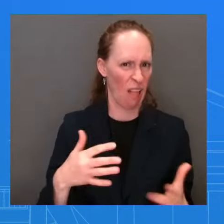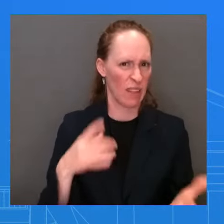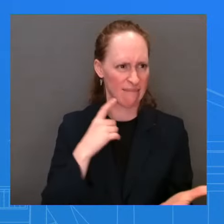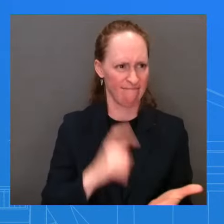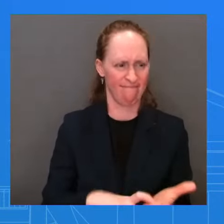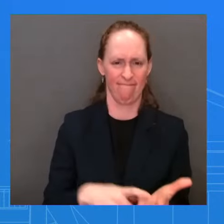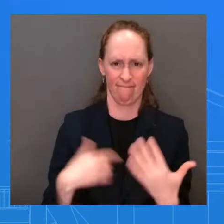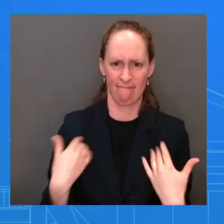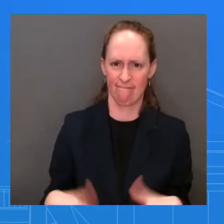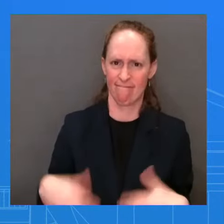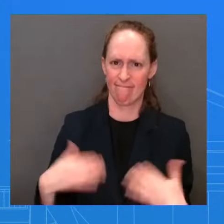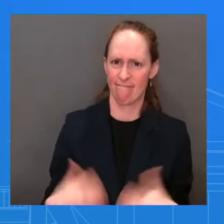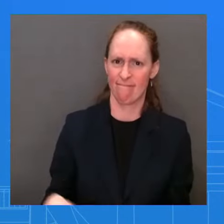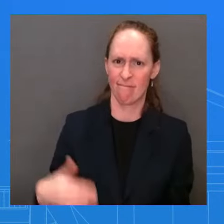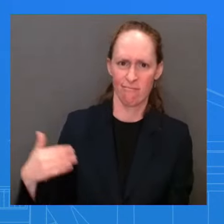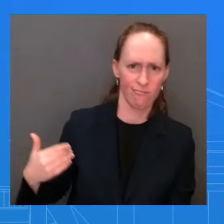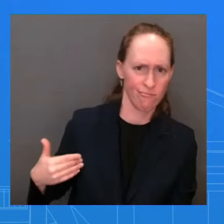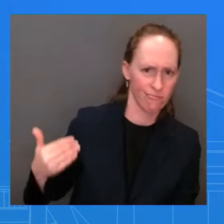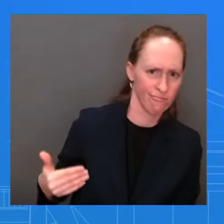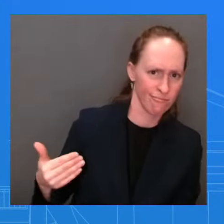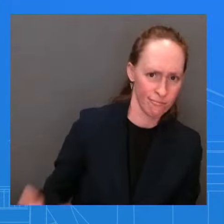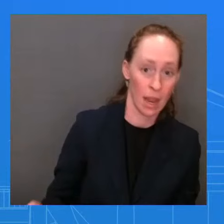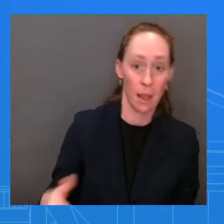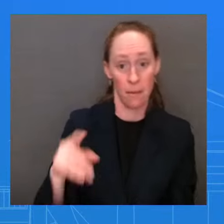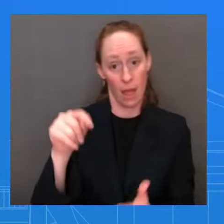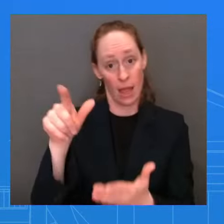of a public health emergency, the President's team has looked into this